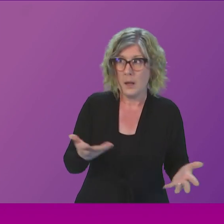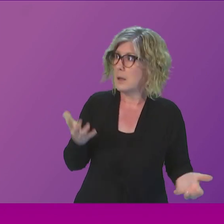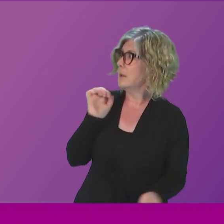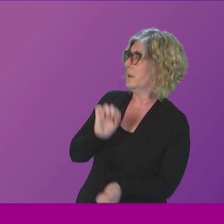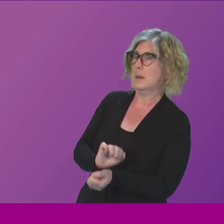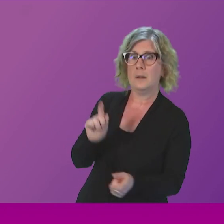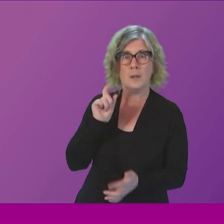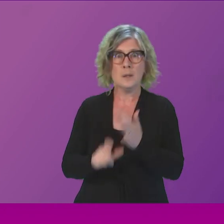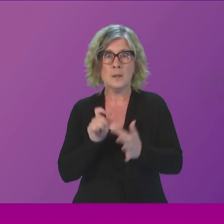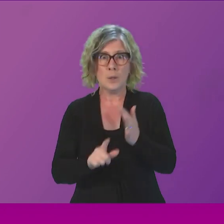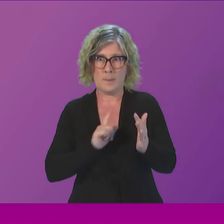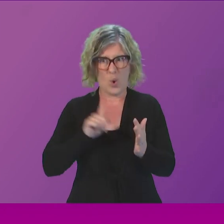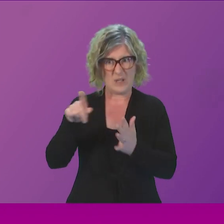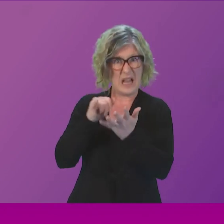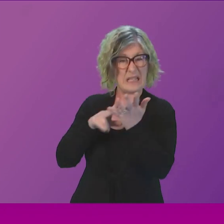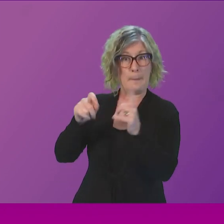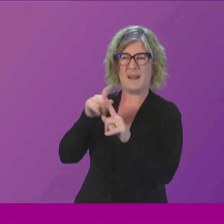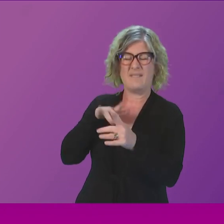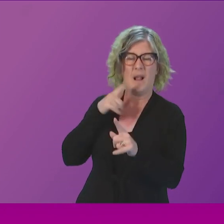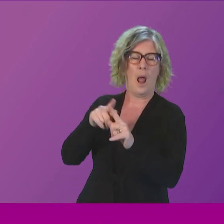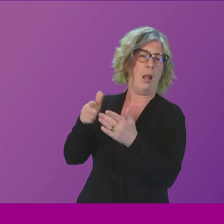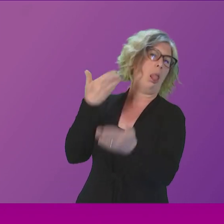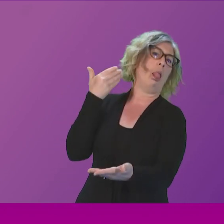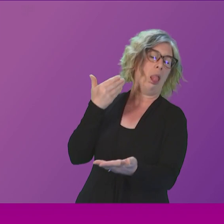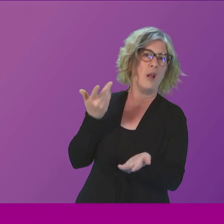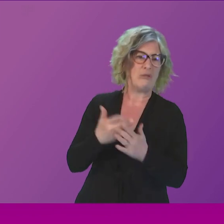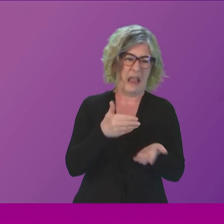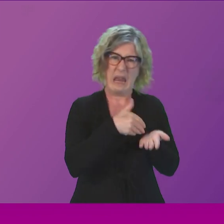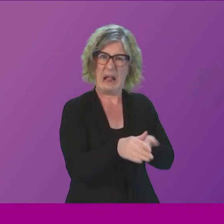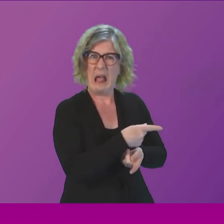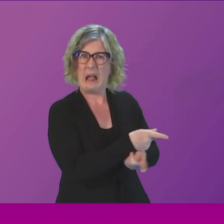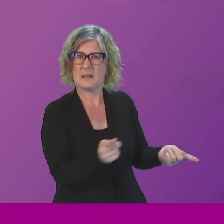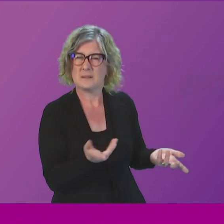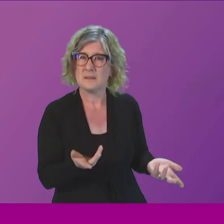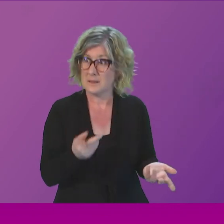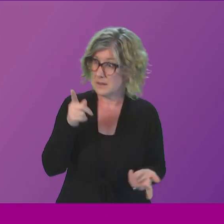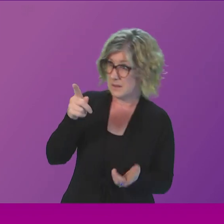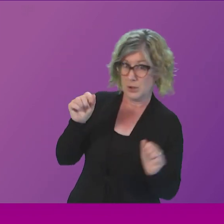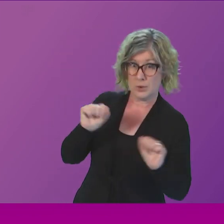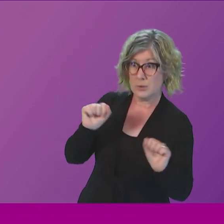neglect, and the SNP Government still has no plan for any of this.